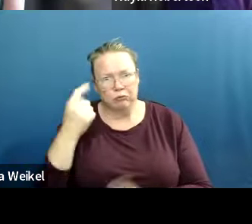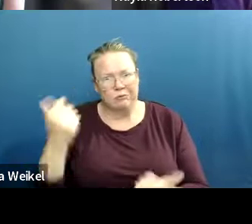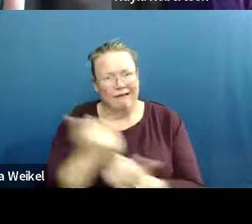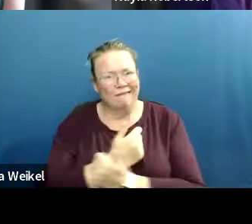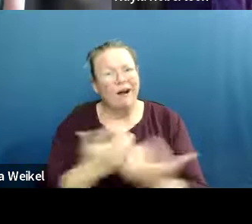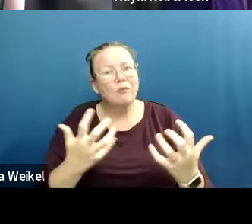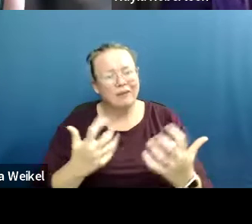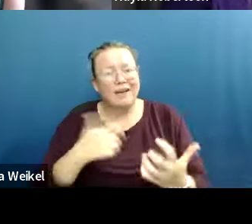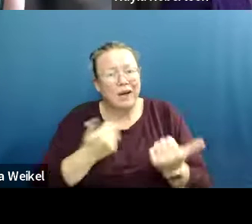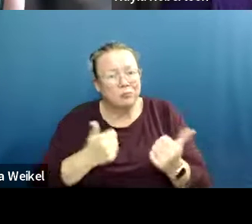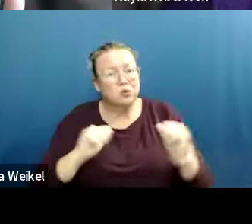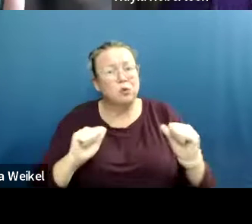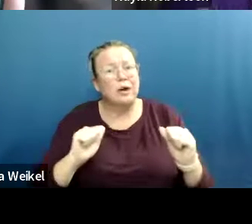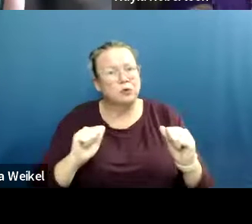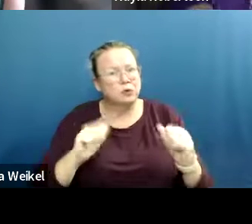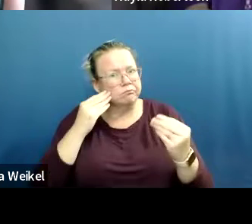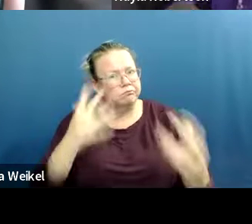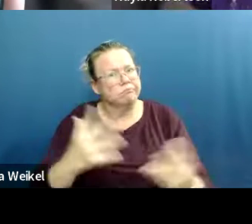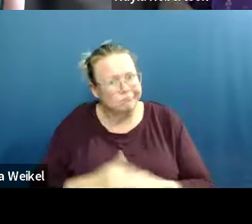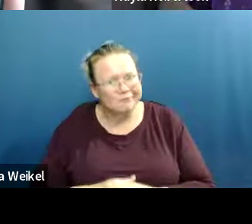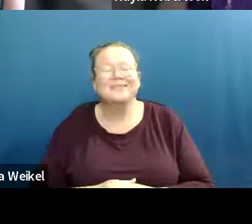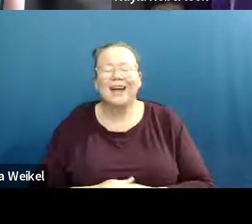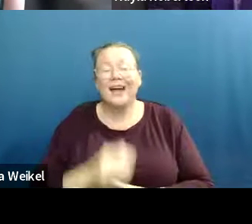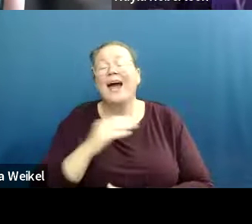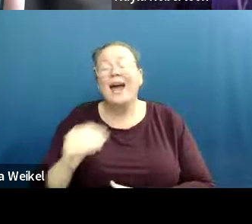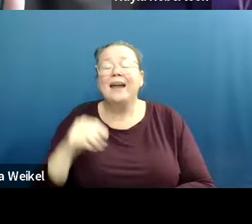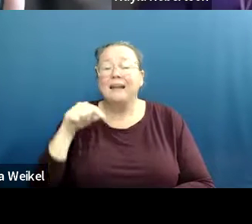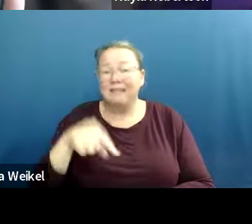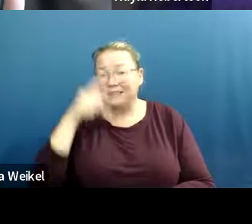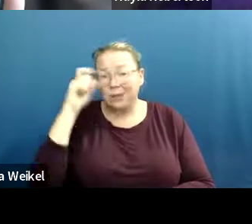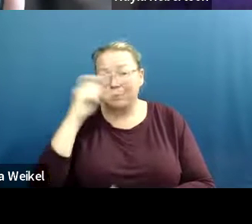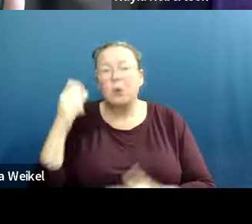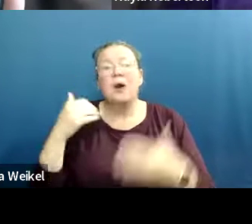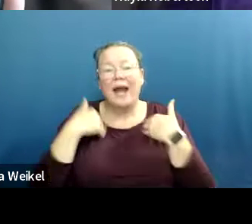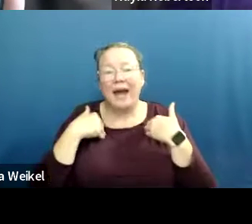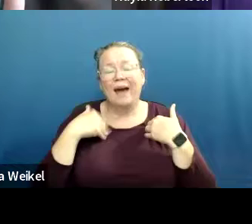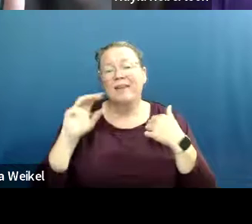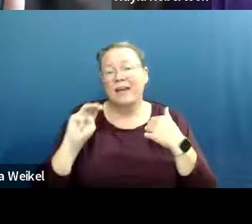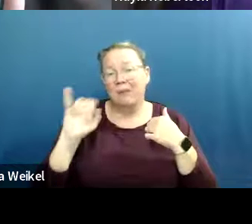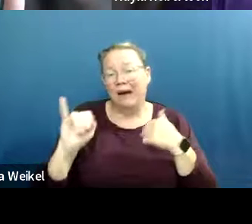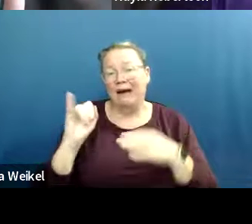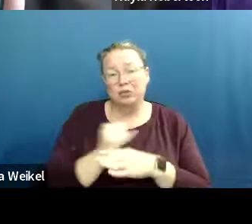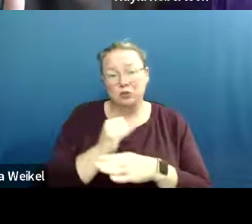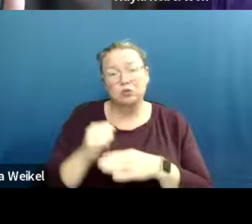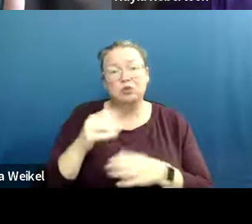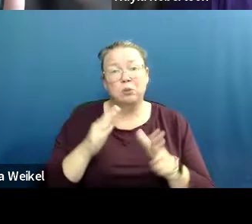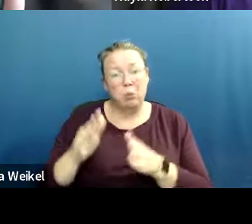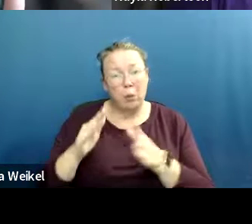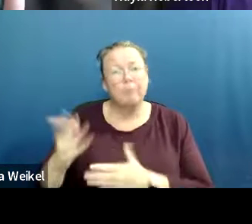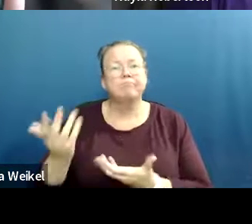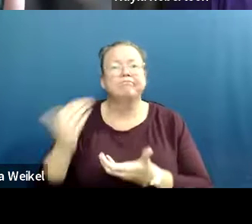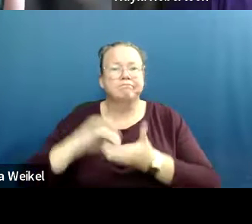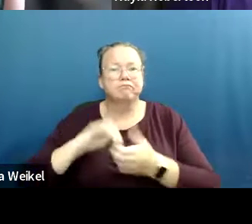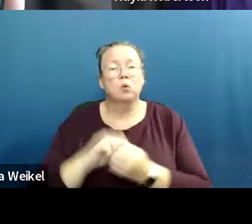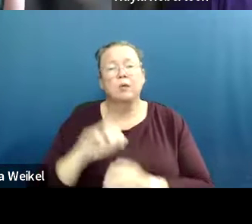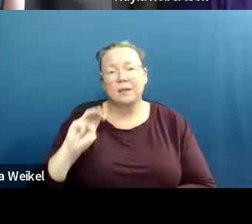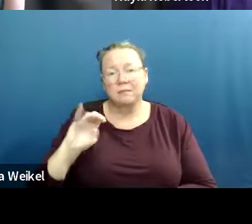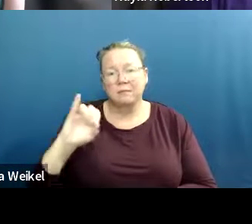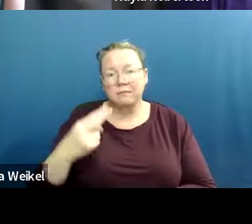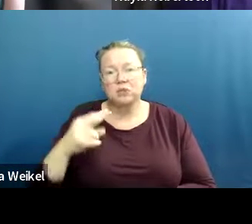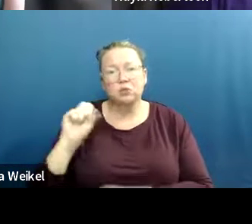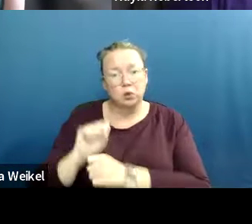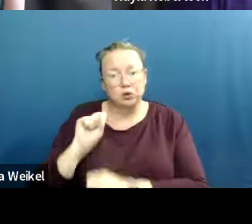Rosie Vazquez: I'm trying to lay down for them. And this summer we had a mi internship prep. So we partnered with Michian works, and it was for